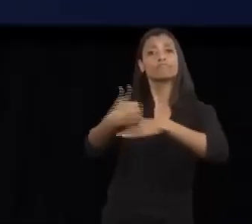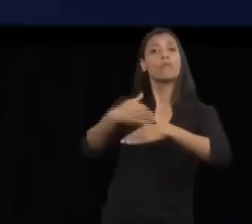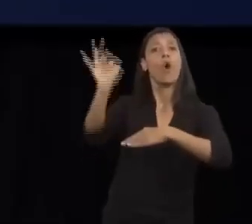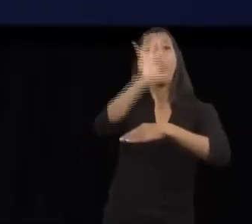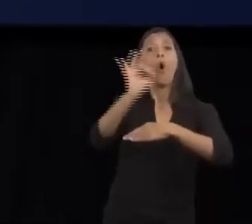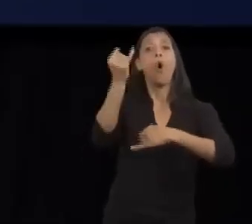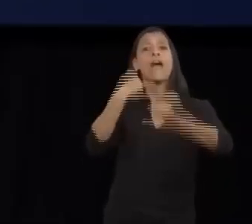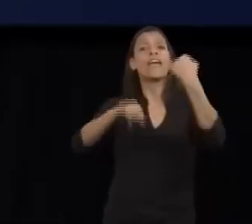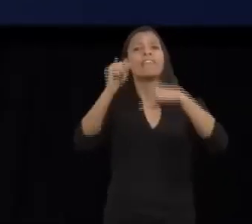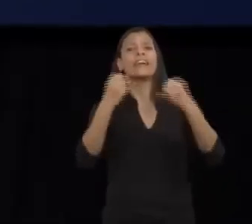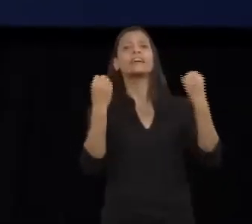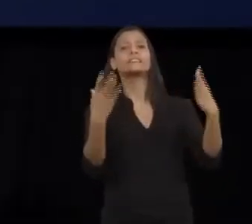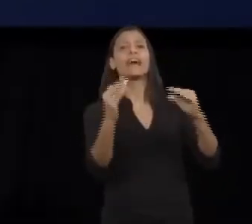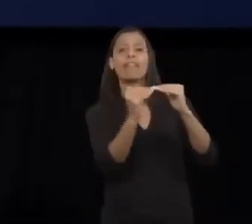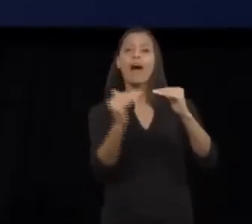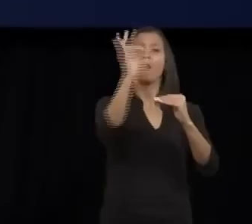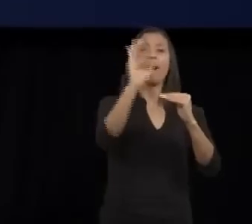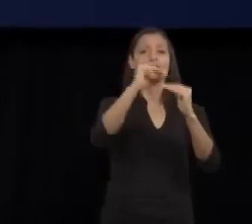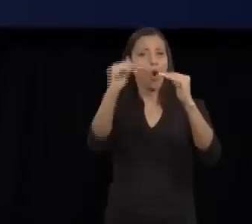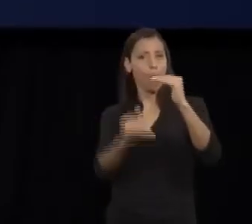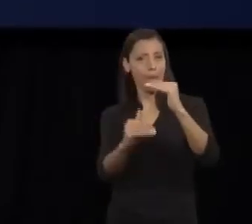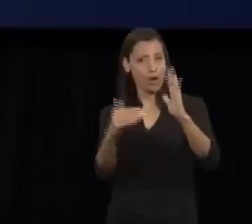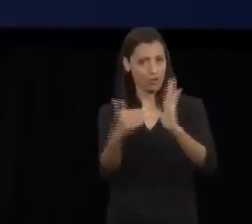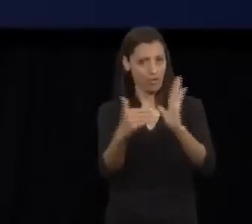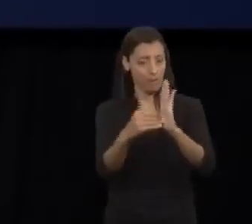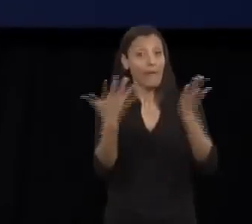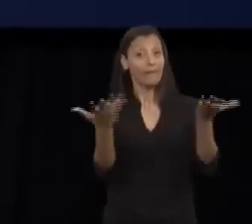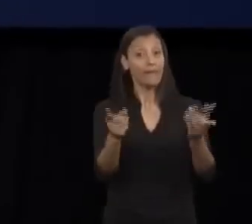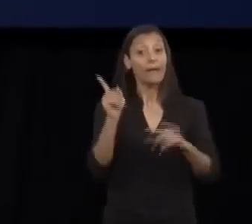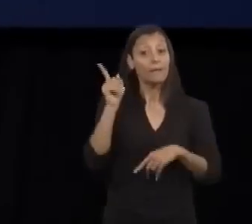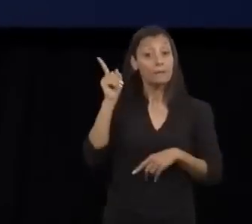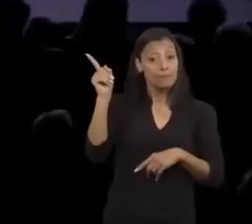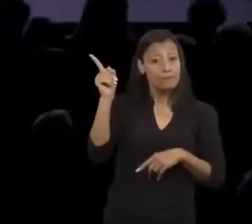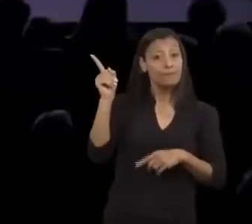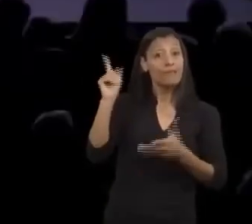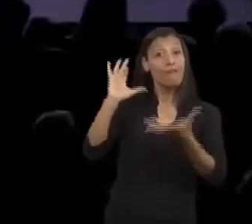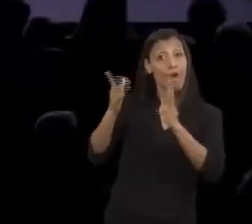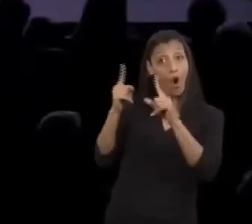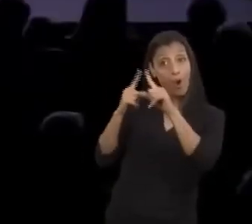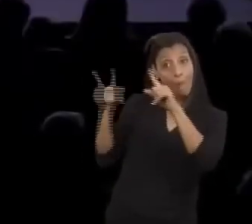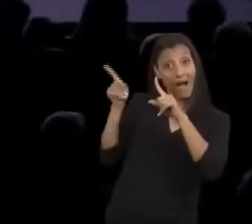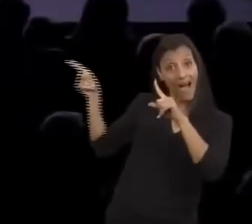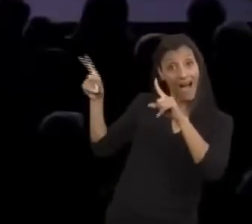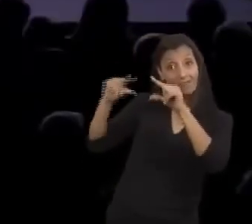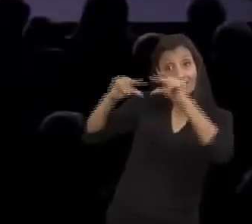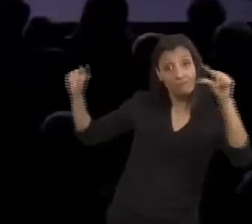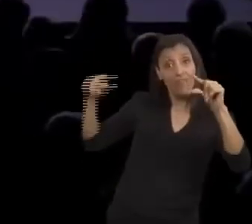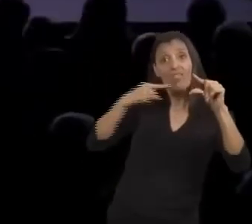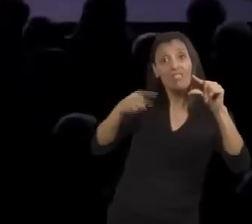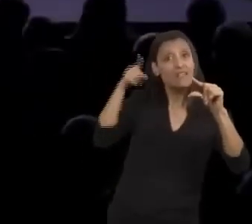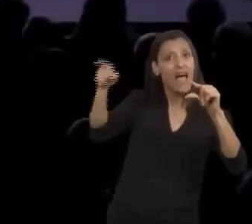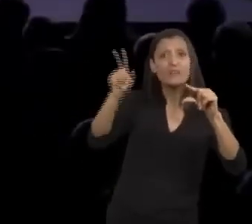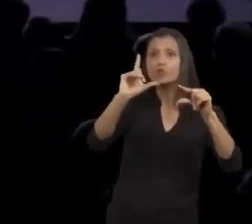Now, that formulation of money demand is not of general equilibrium.